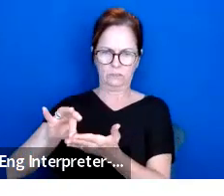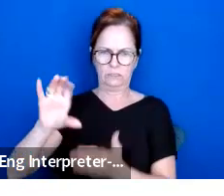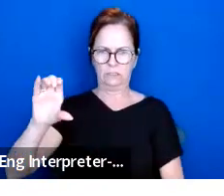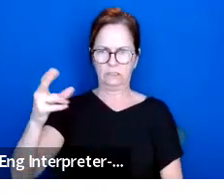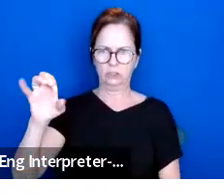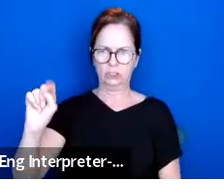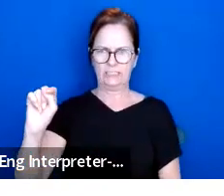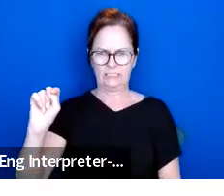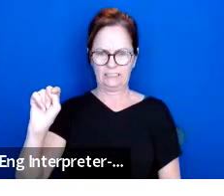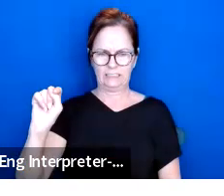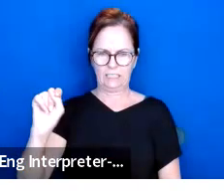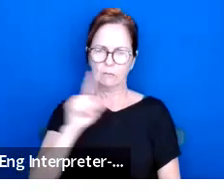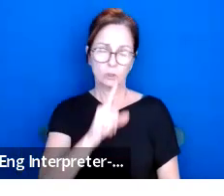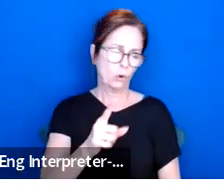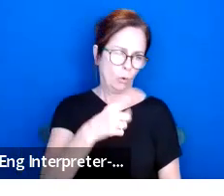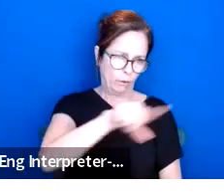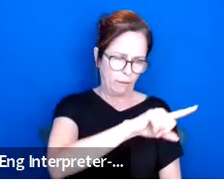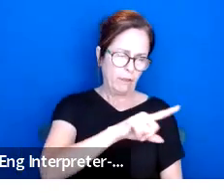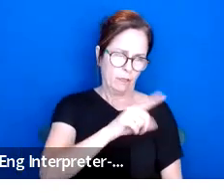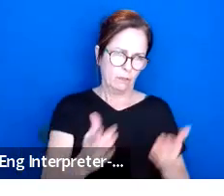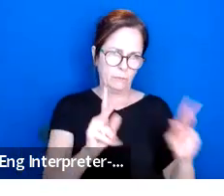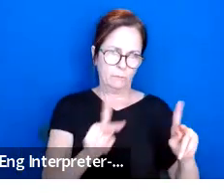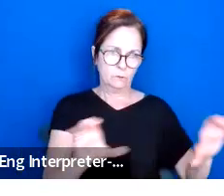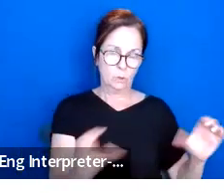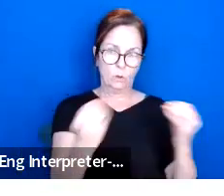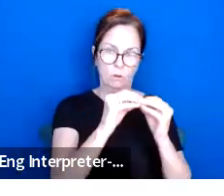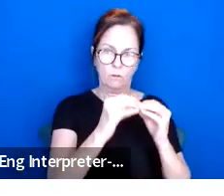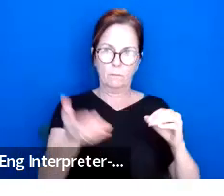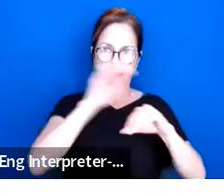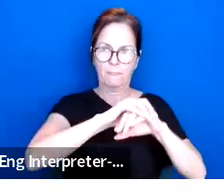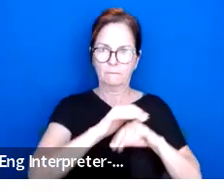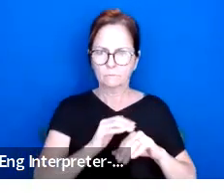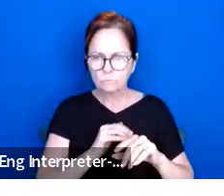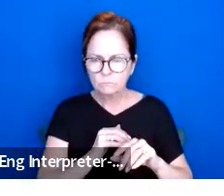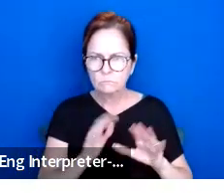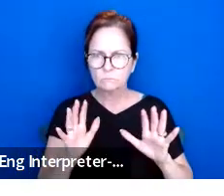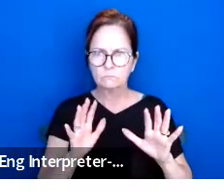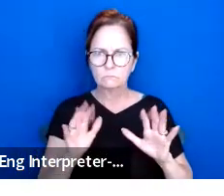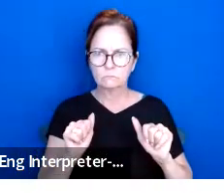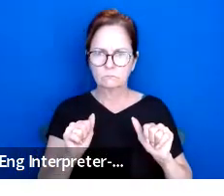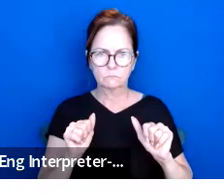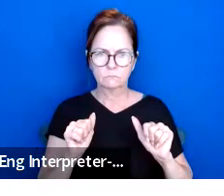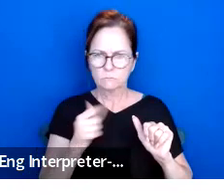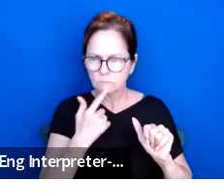Yeah, that's great to know. However, if, if in our reviewer I'm sorry. So,